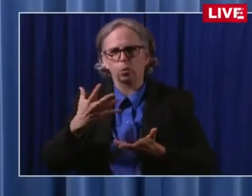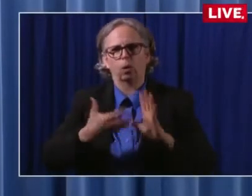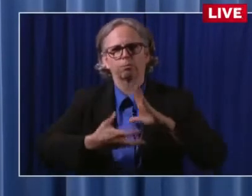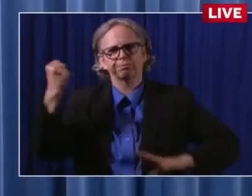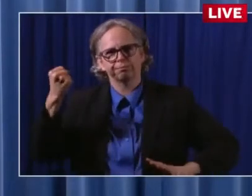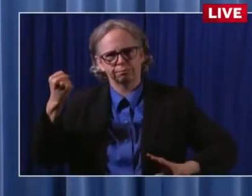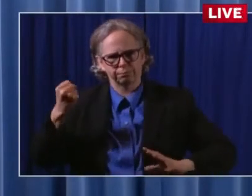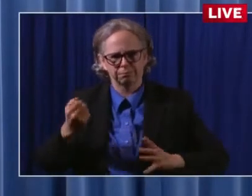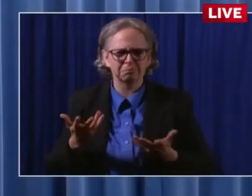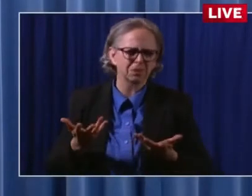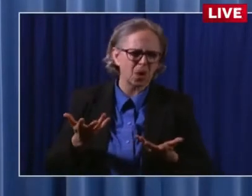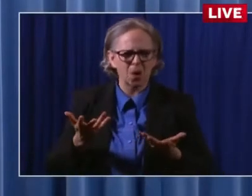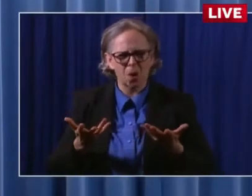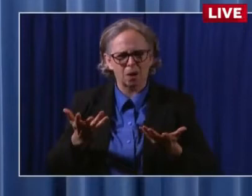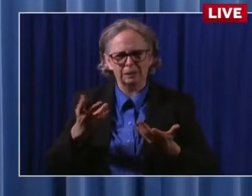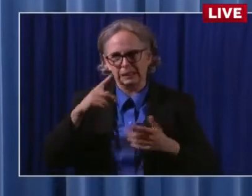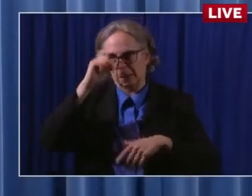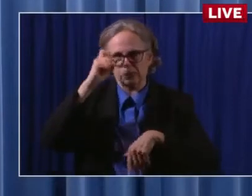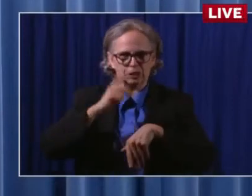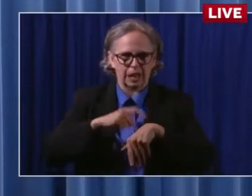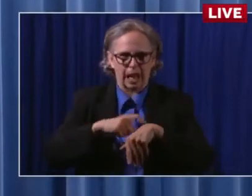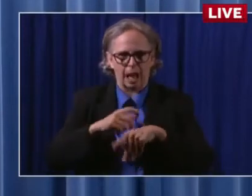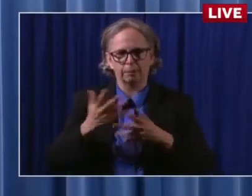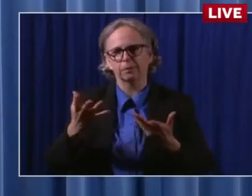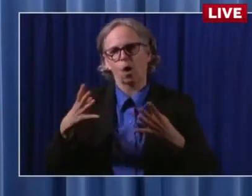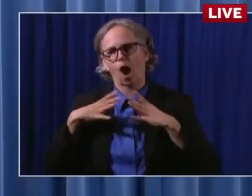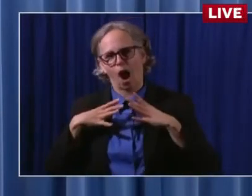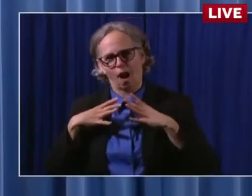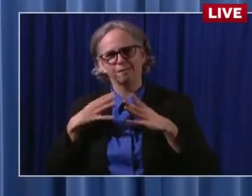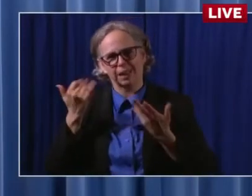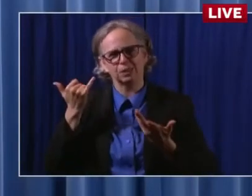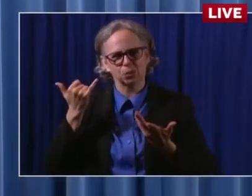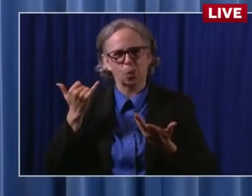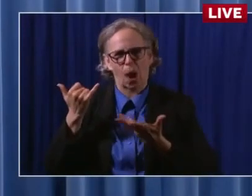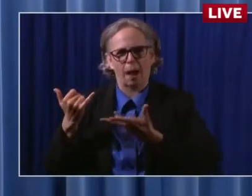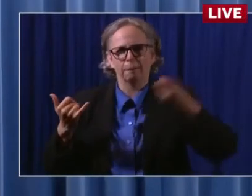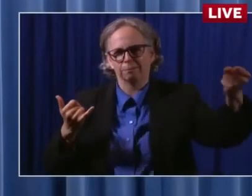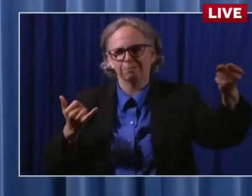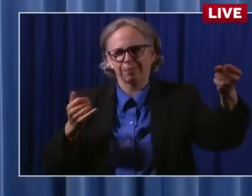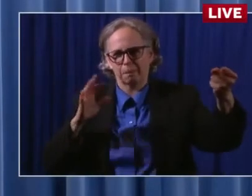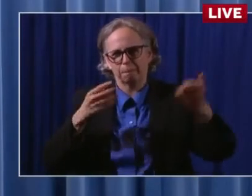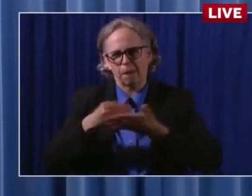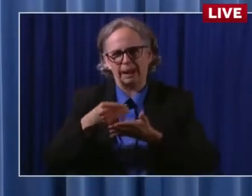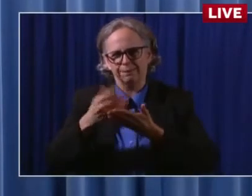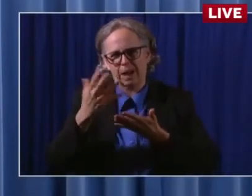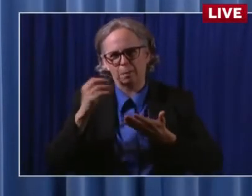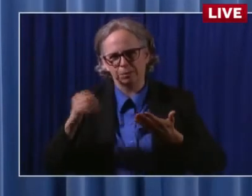BUT THAT IS NOT UNUSUAL. ONE WOULD ASSUME THAT WHEN SCHOOL GETS READY TO START, MORE THAT MONEY WILL BE DRAWN DOWN.